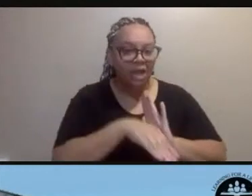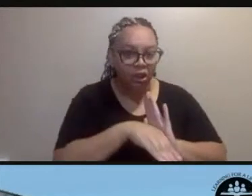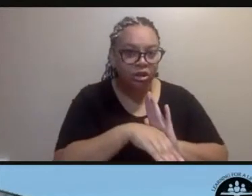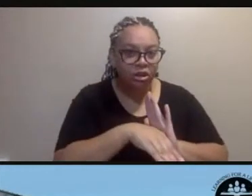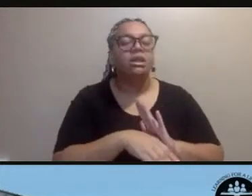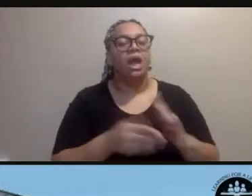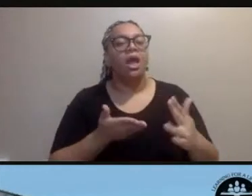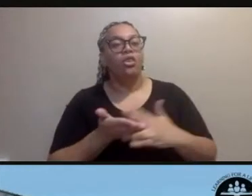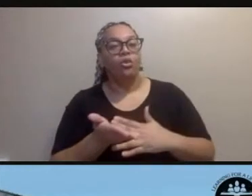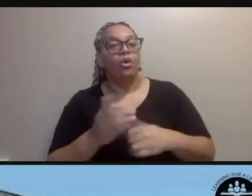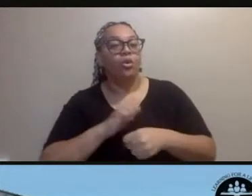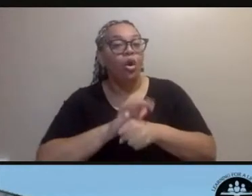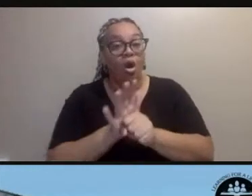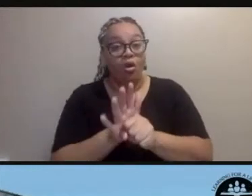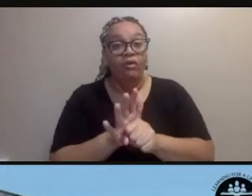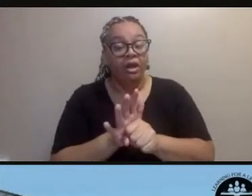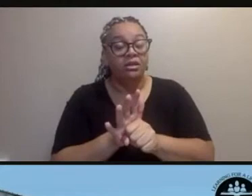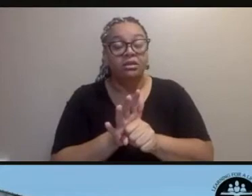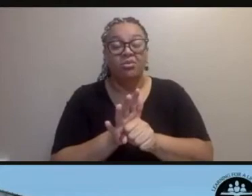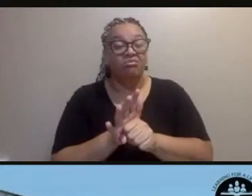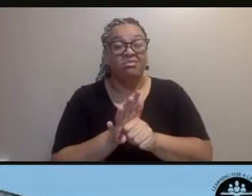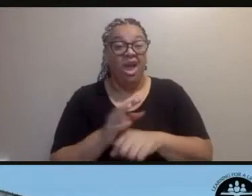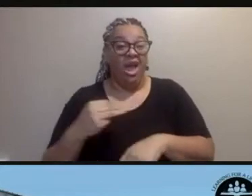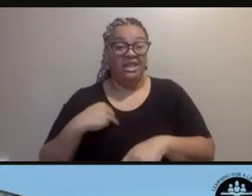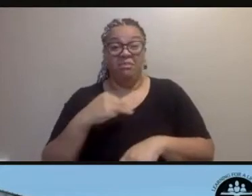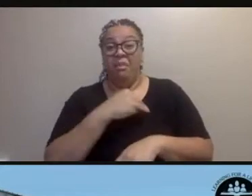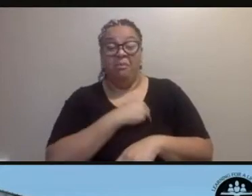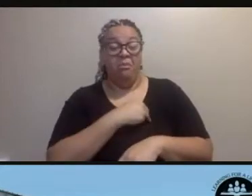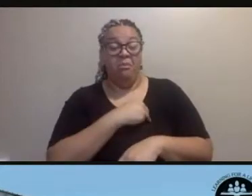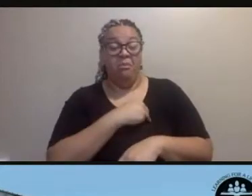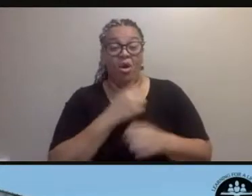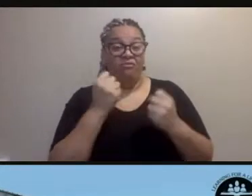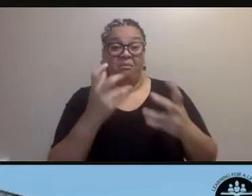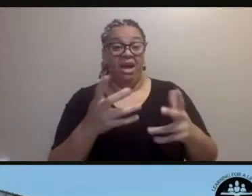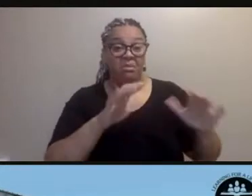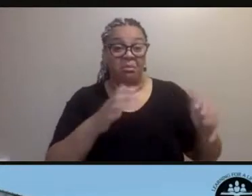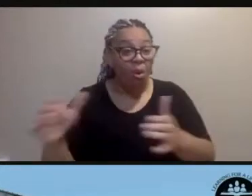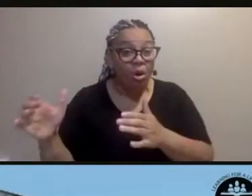VALUES THROUGH BOTH THE 2009